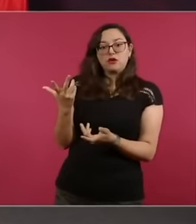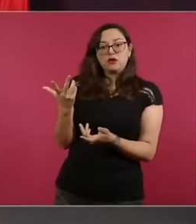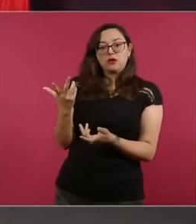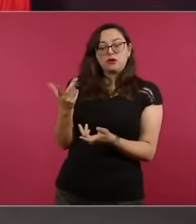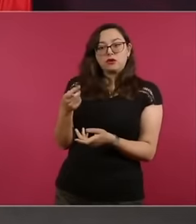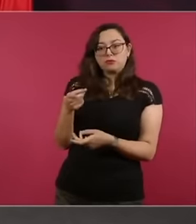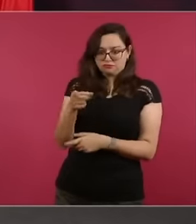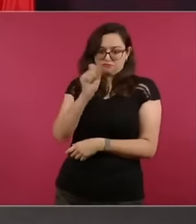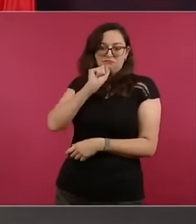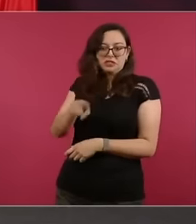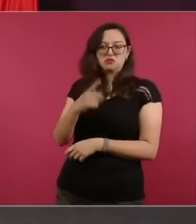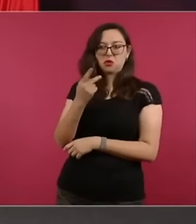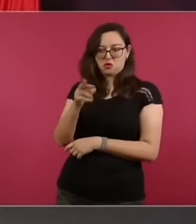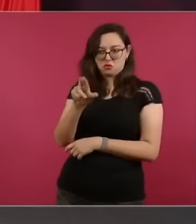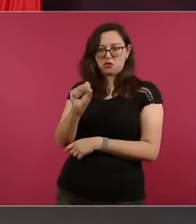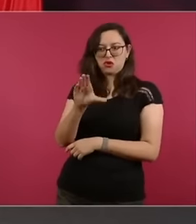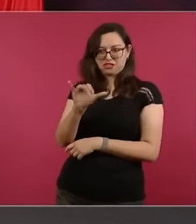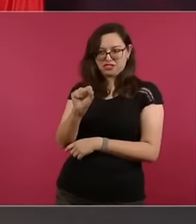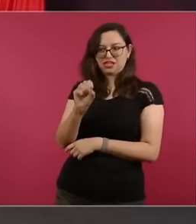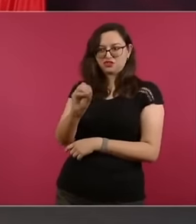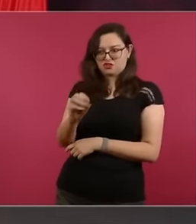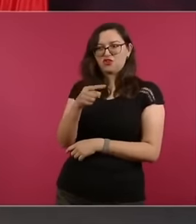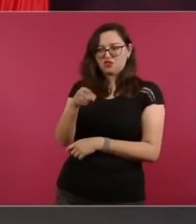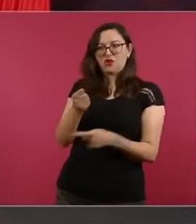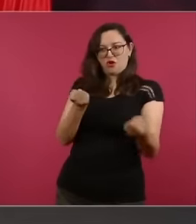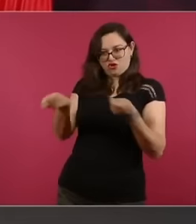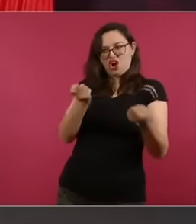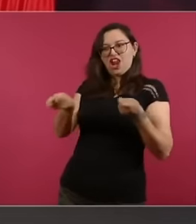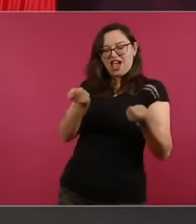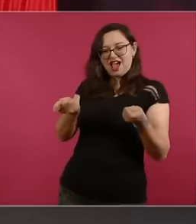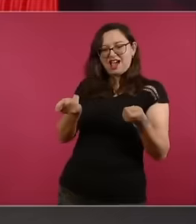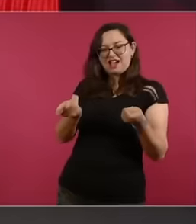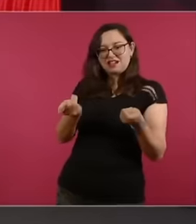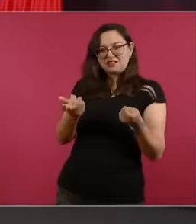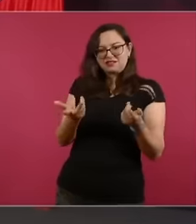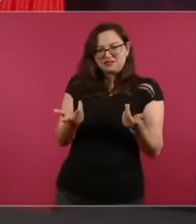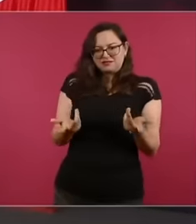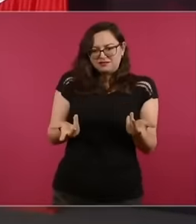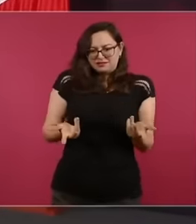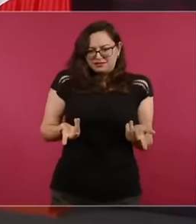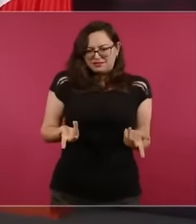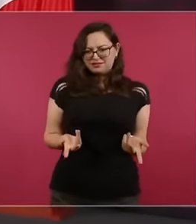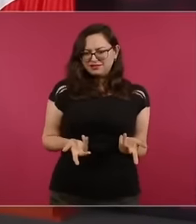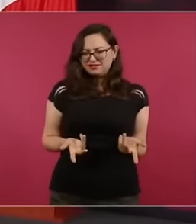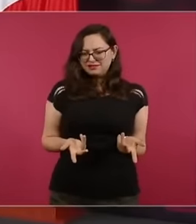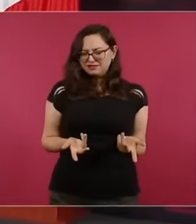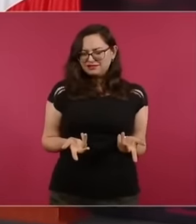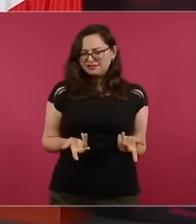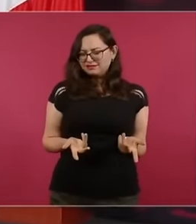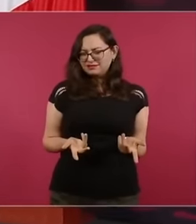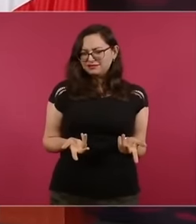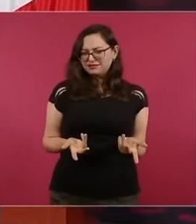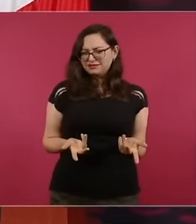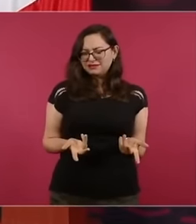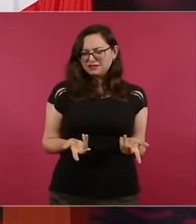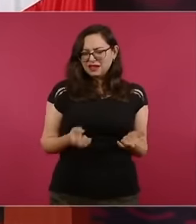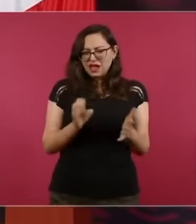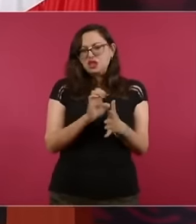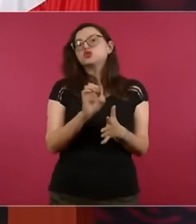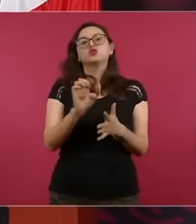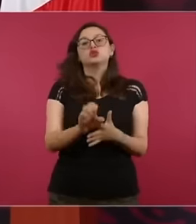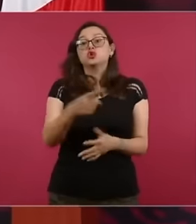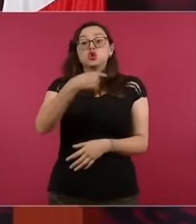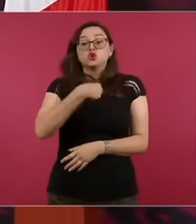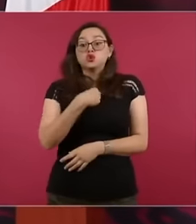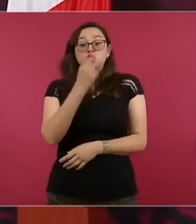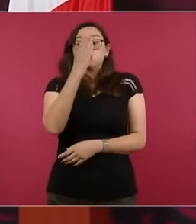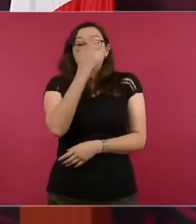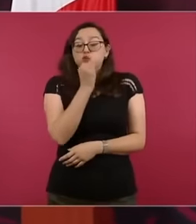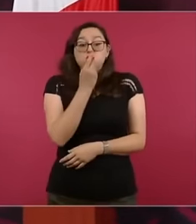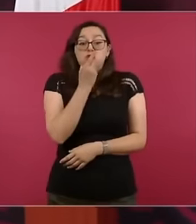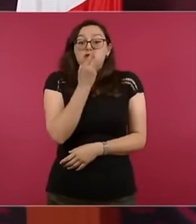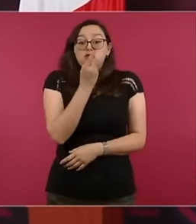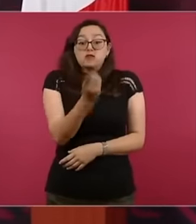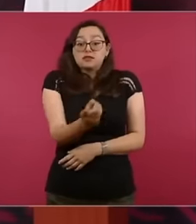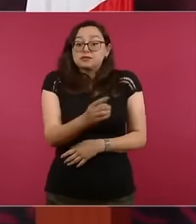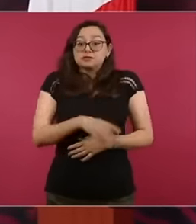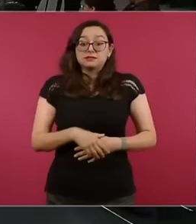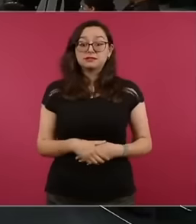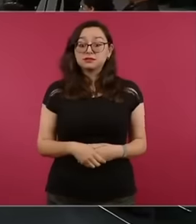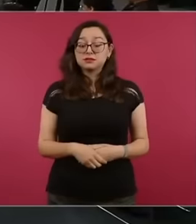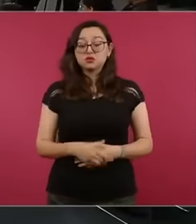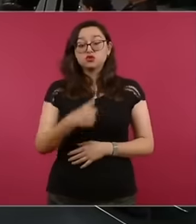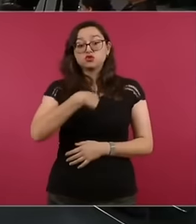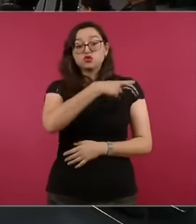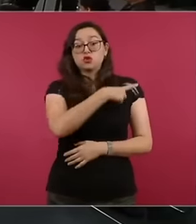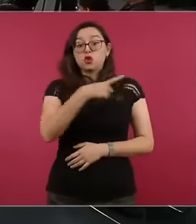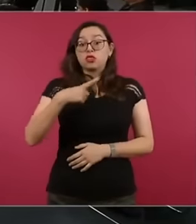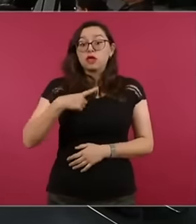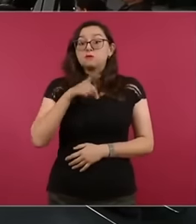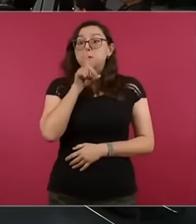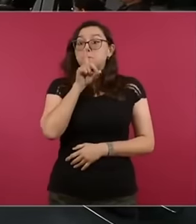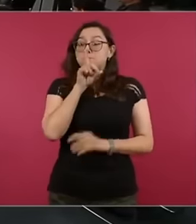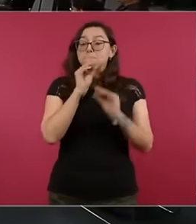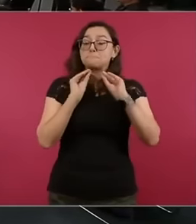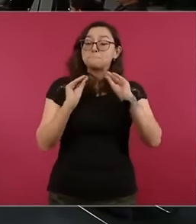process So there is no way for me to remain silent. In other words, it would be